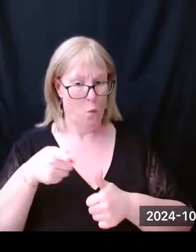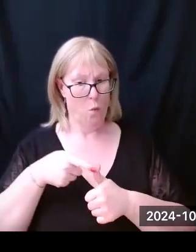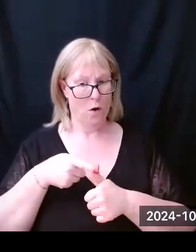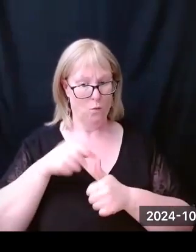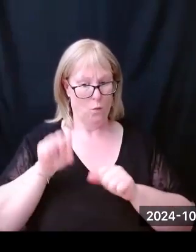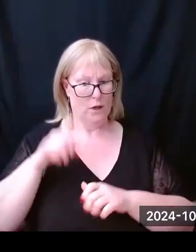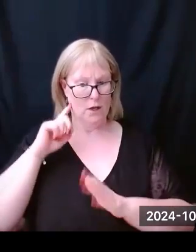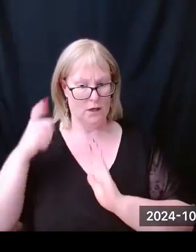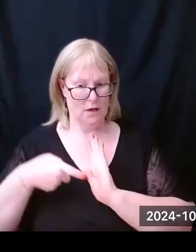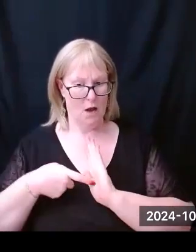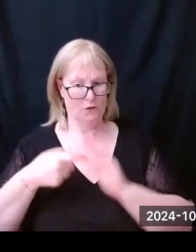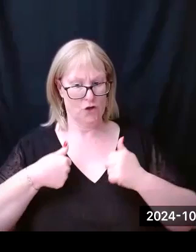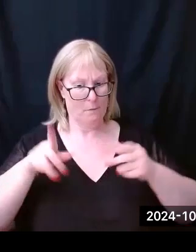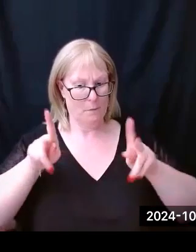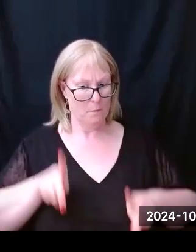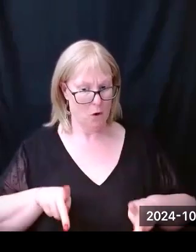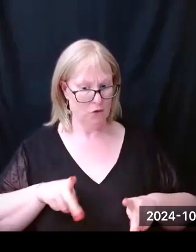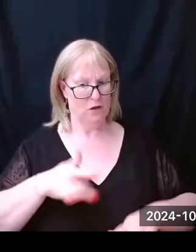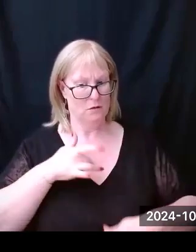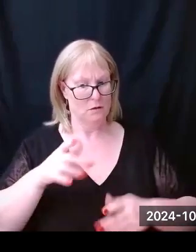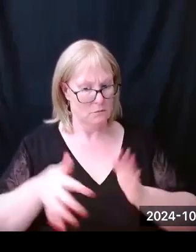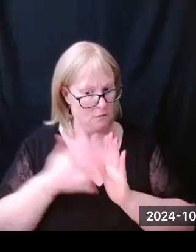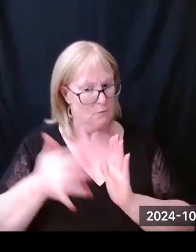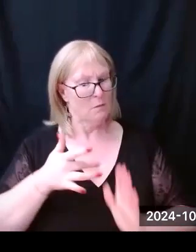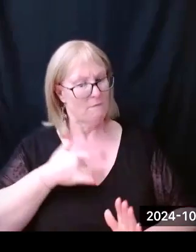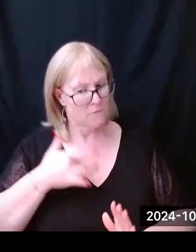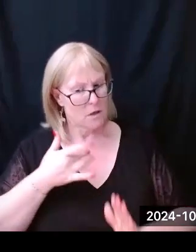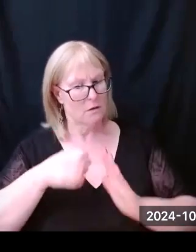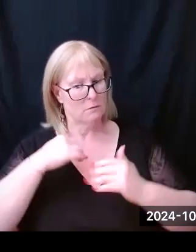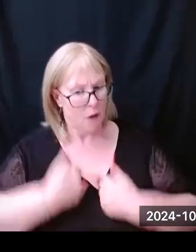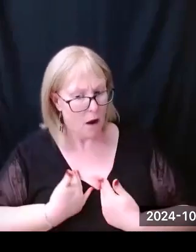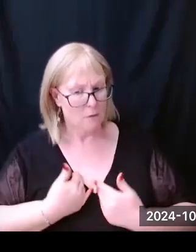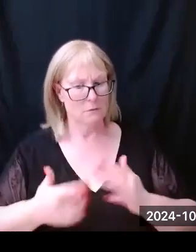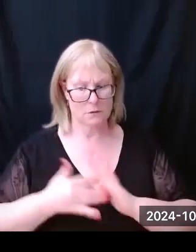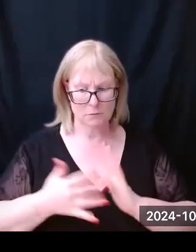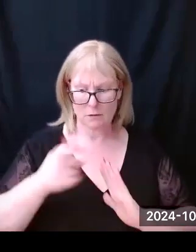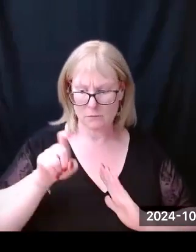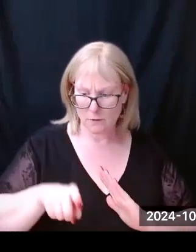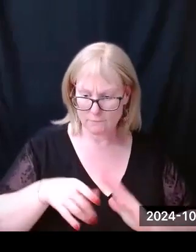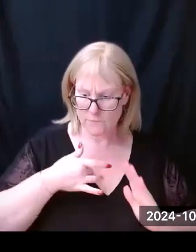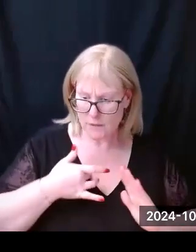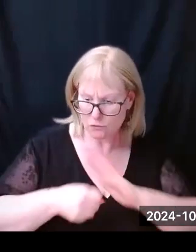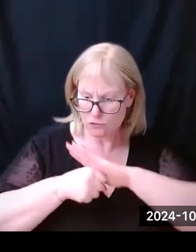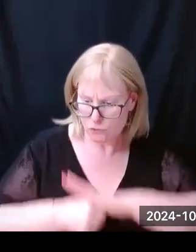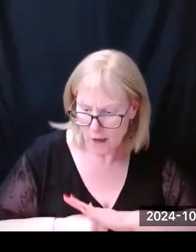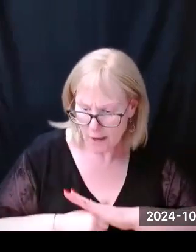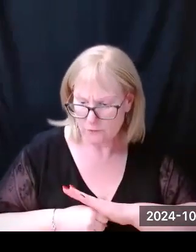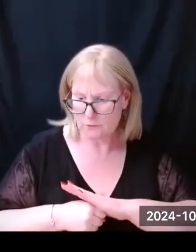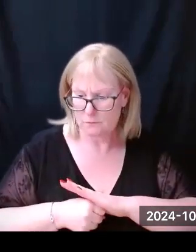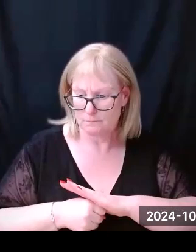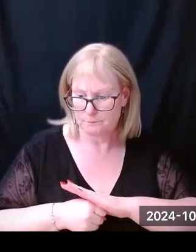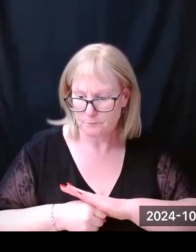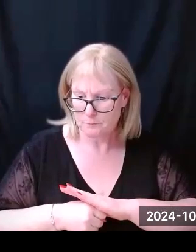beings who feel tired and stressed sometimes, and two, that we actually need to show kids how to deal